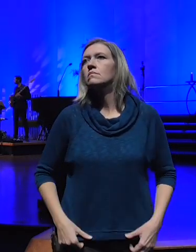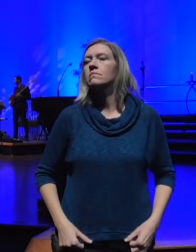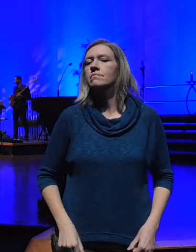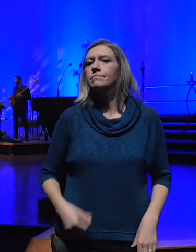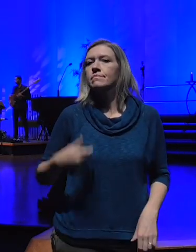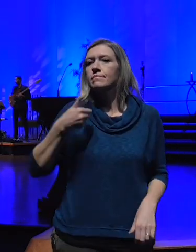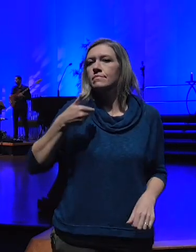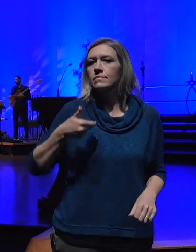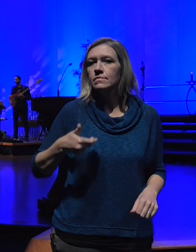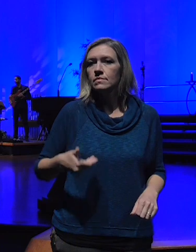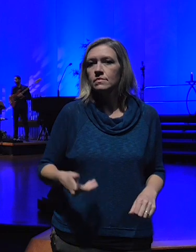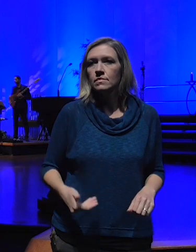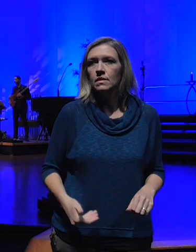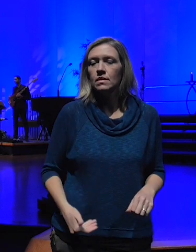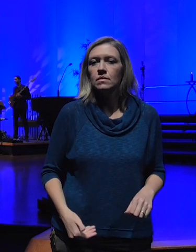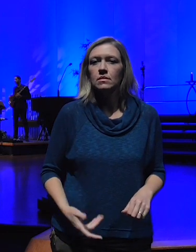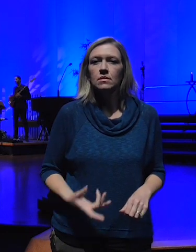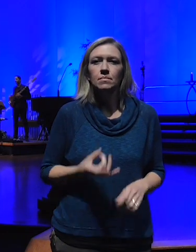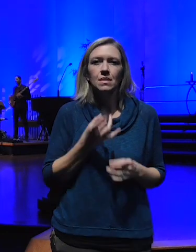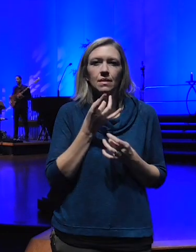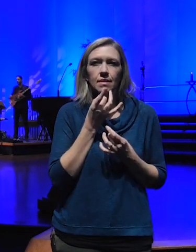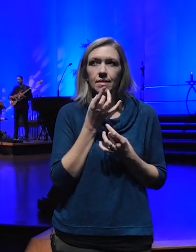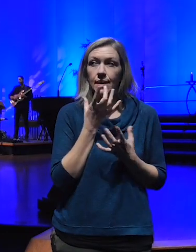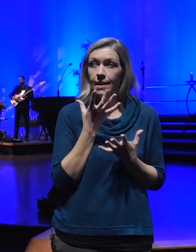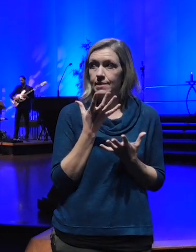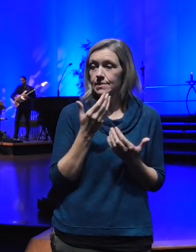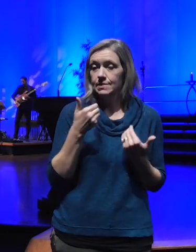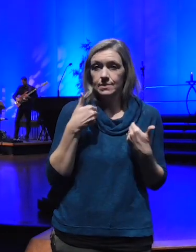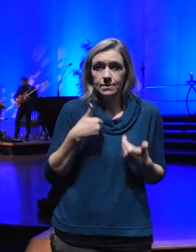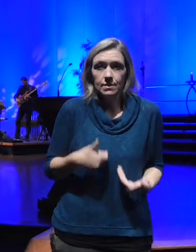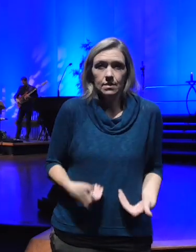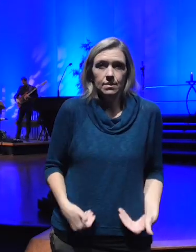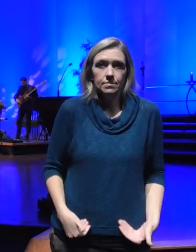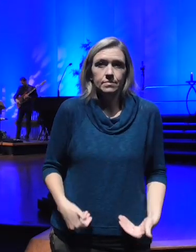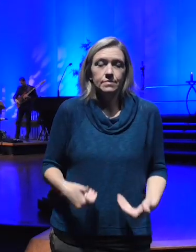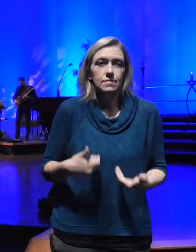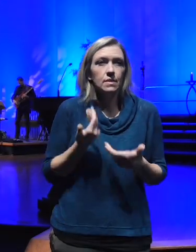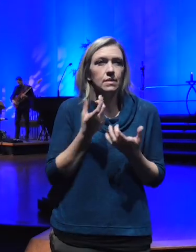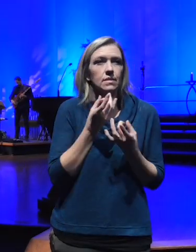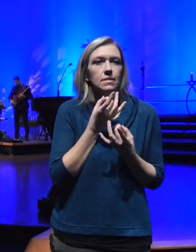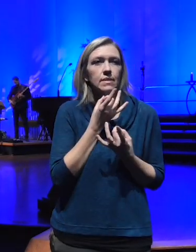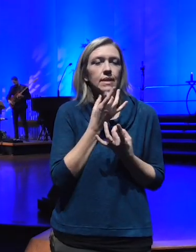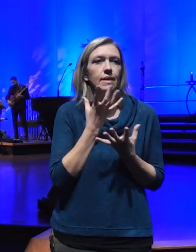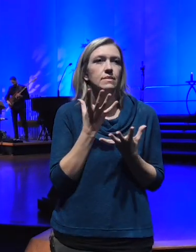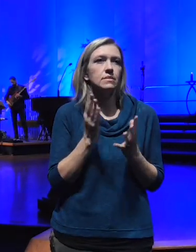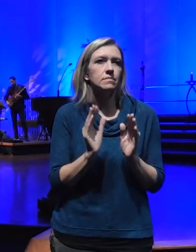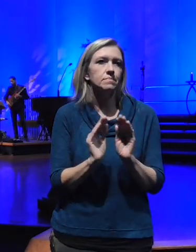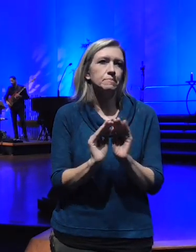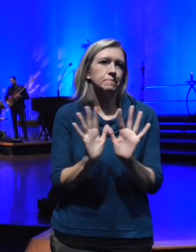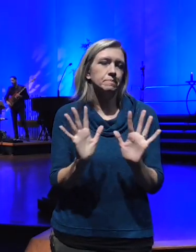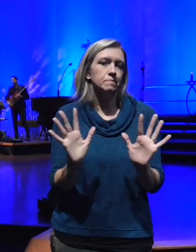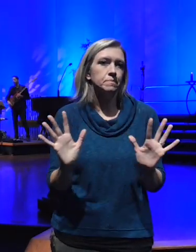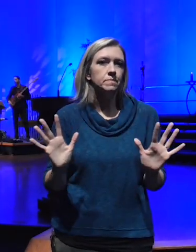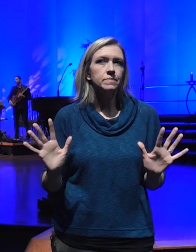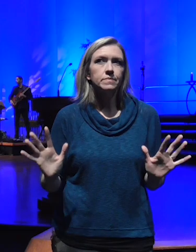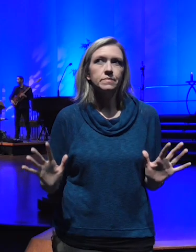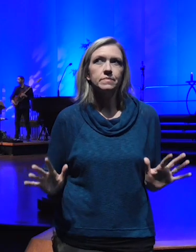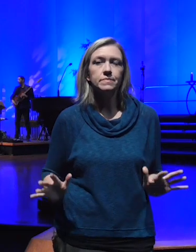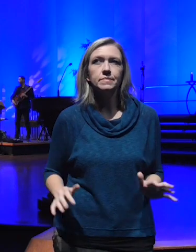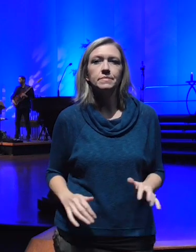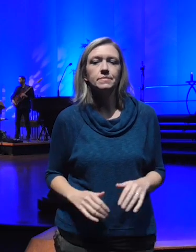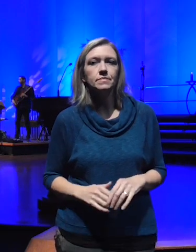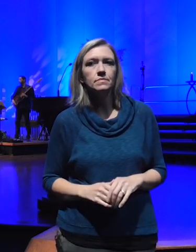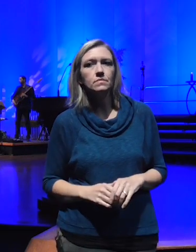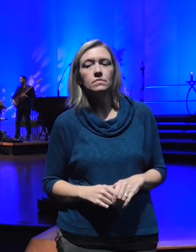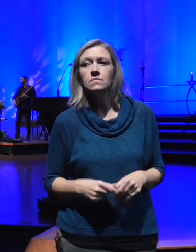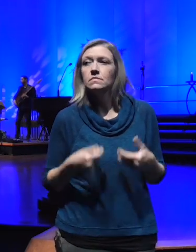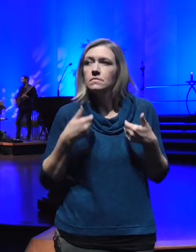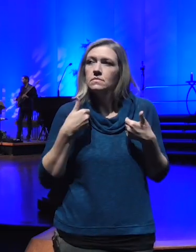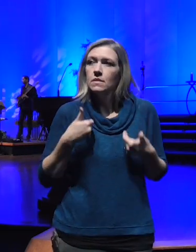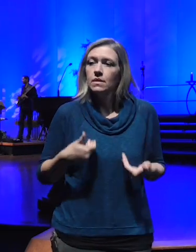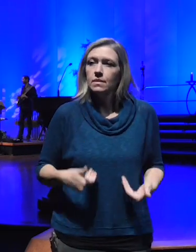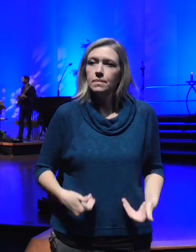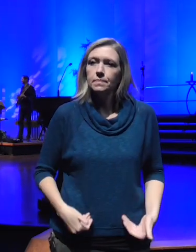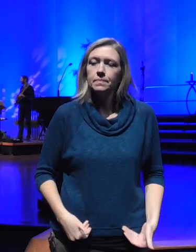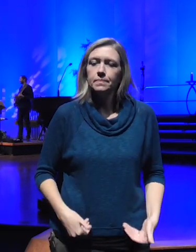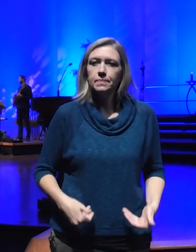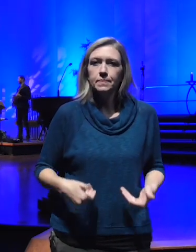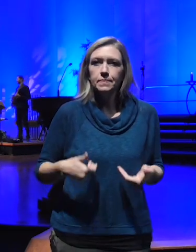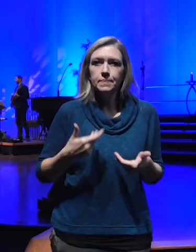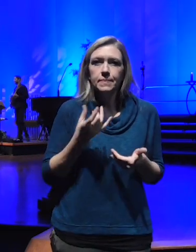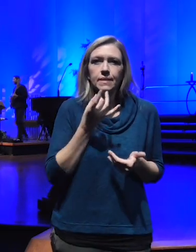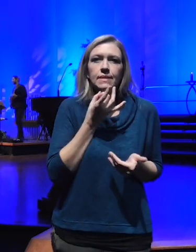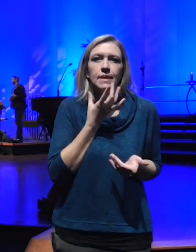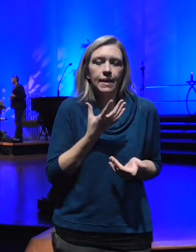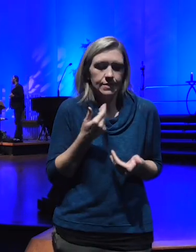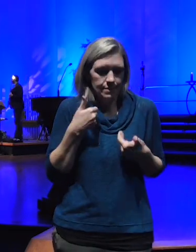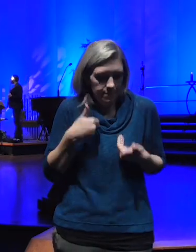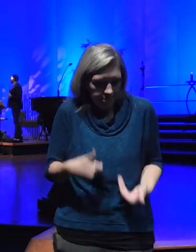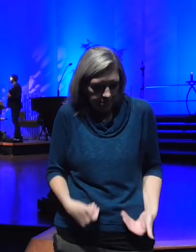I am light I am light I am light I am